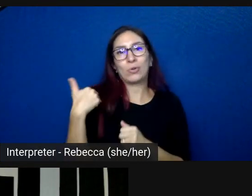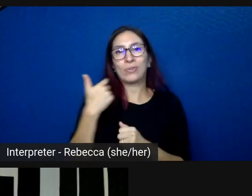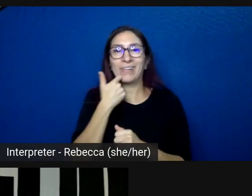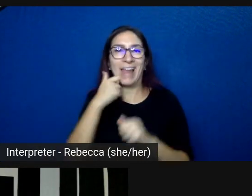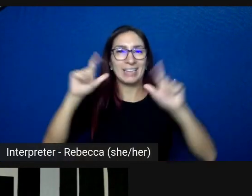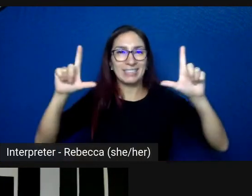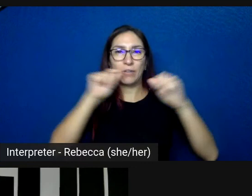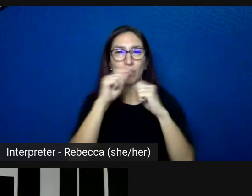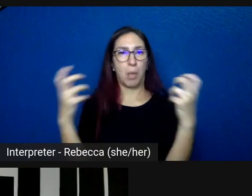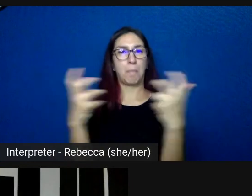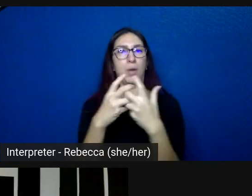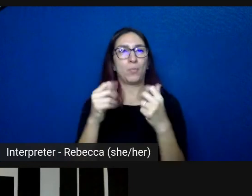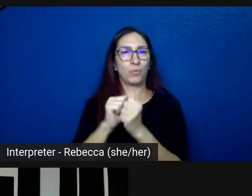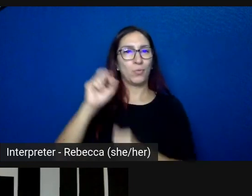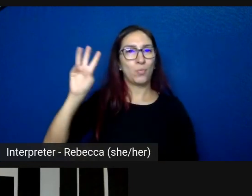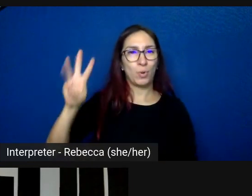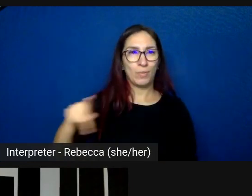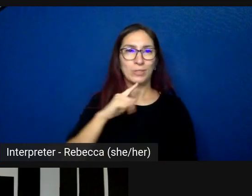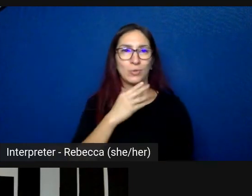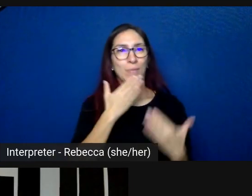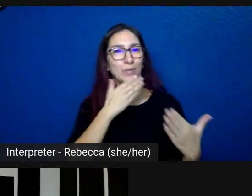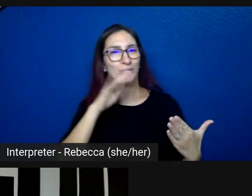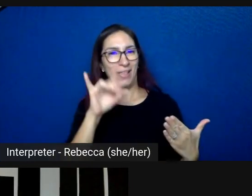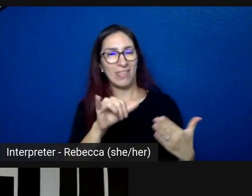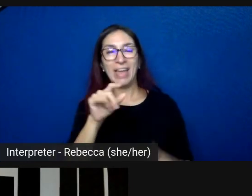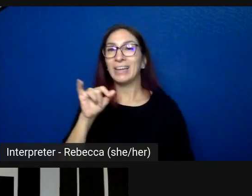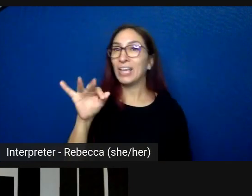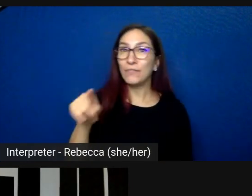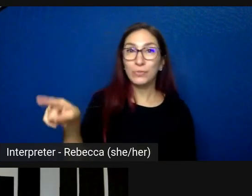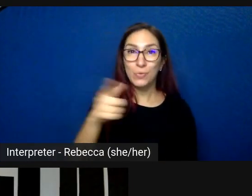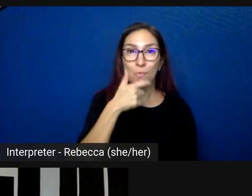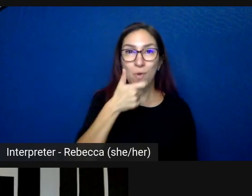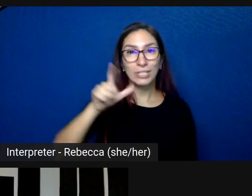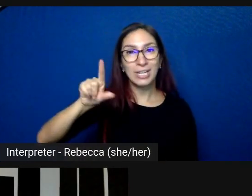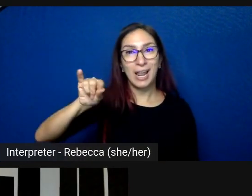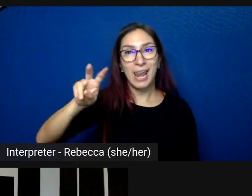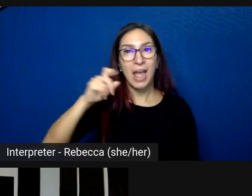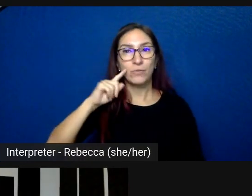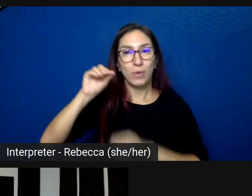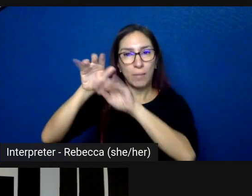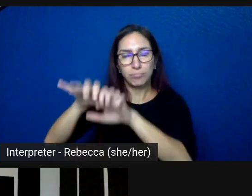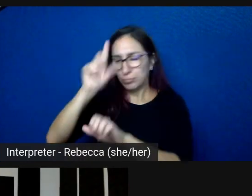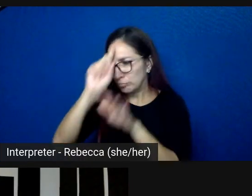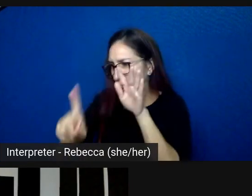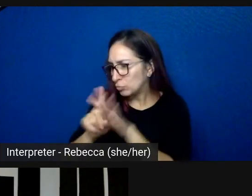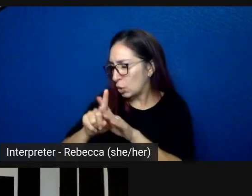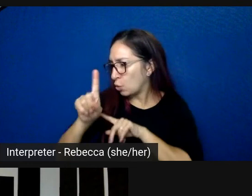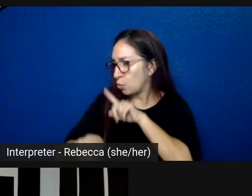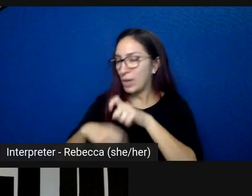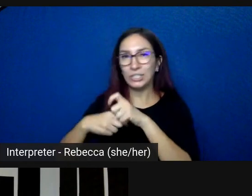If you're watching live and you have questions, you can put them into the Q&A section in the chat area. I have a couple to start with.